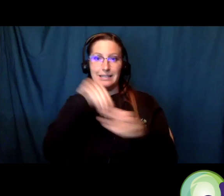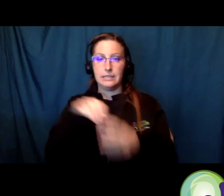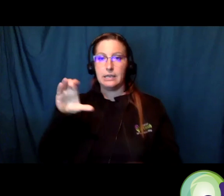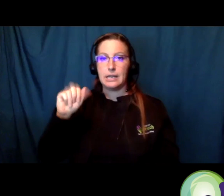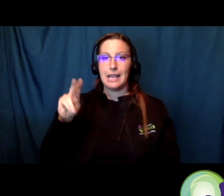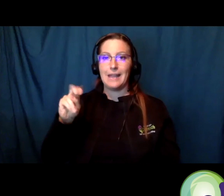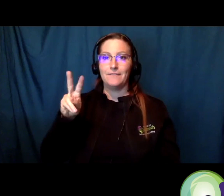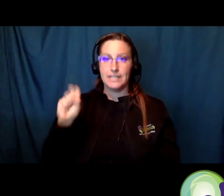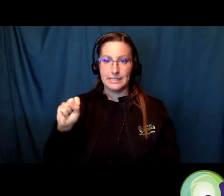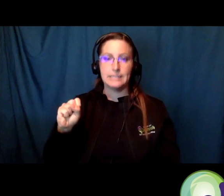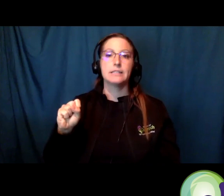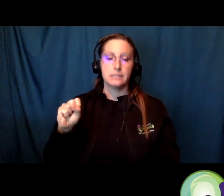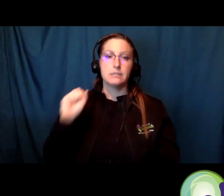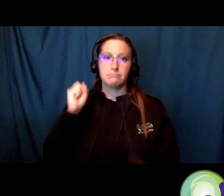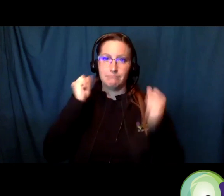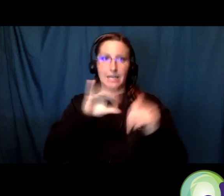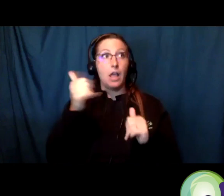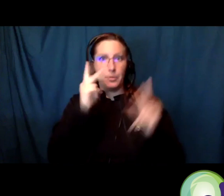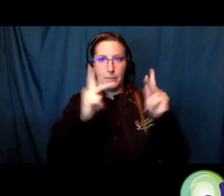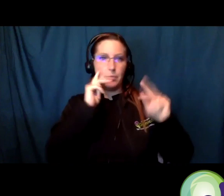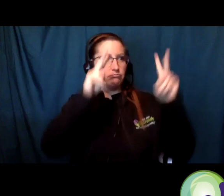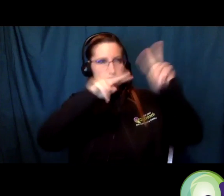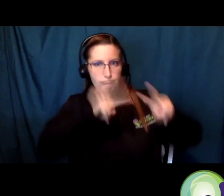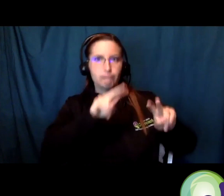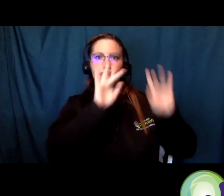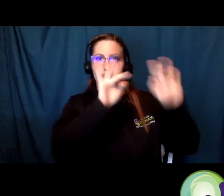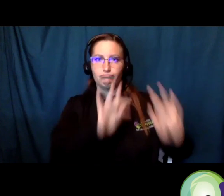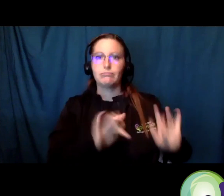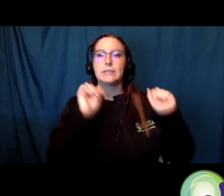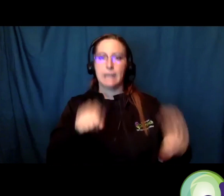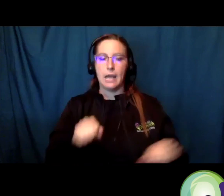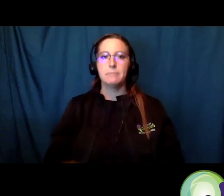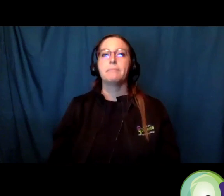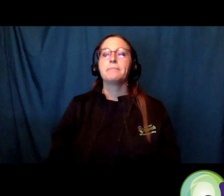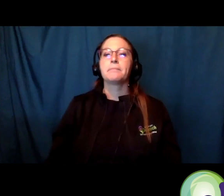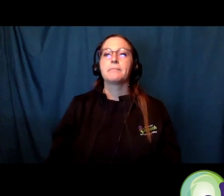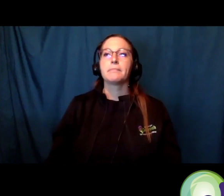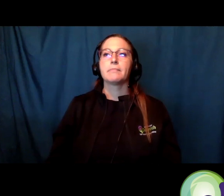area so other folks can see them. We will have two more professional